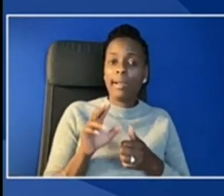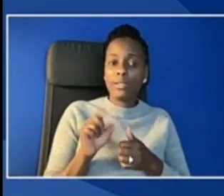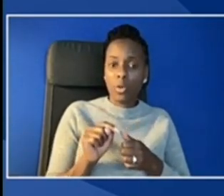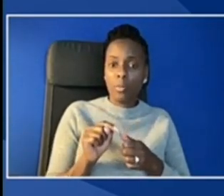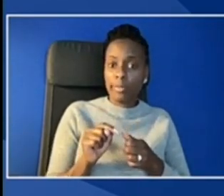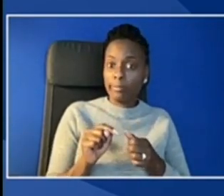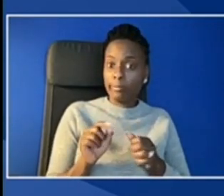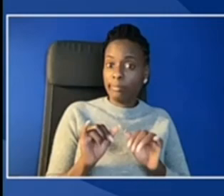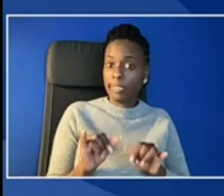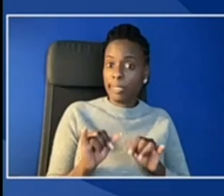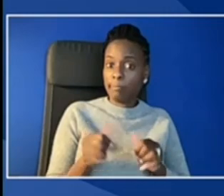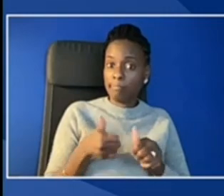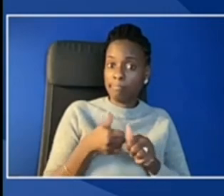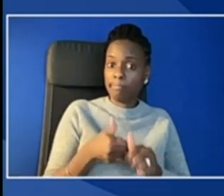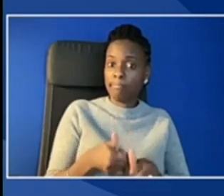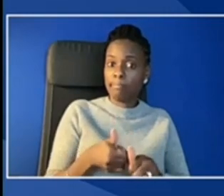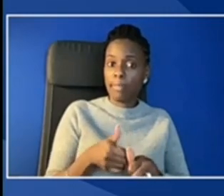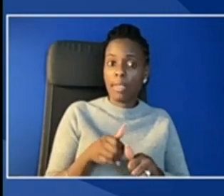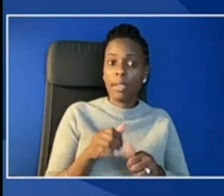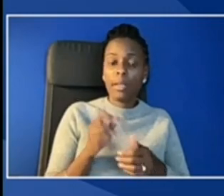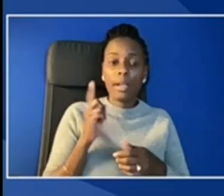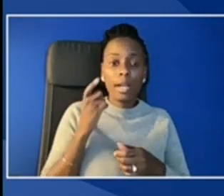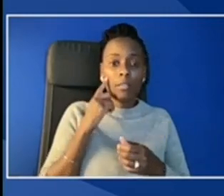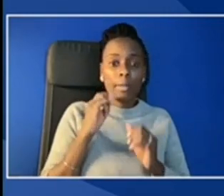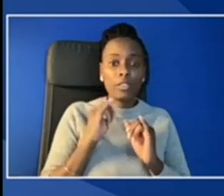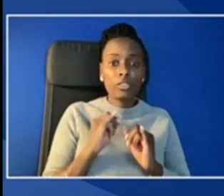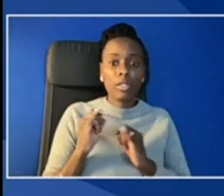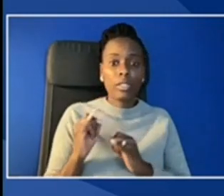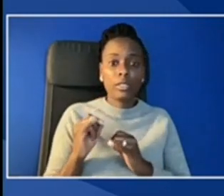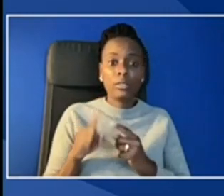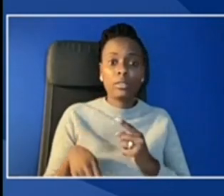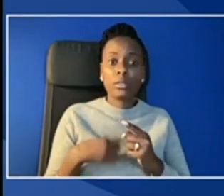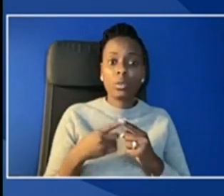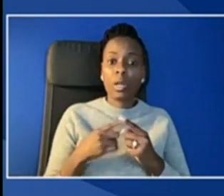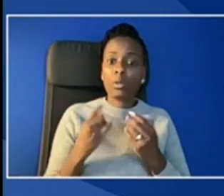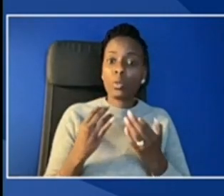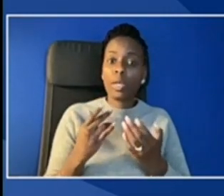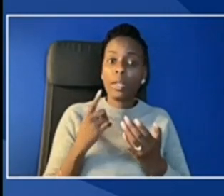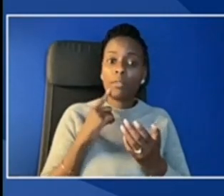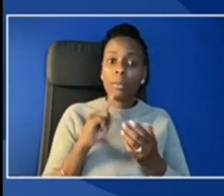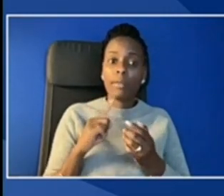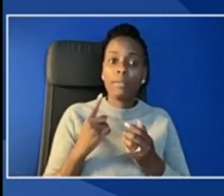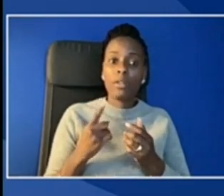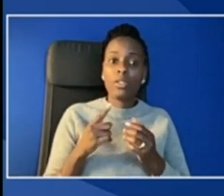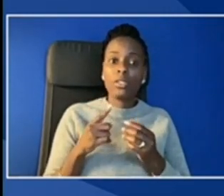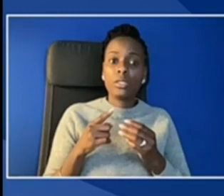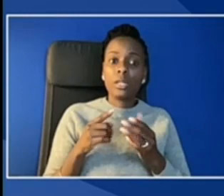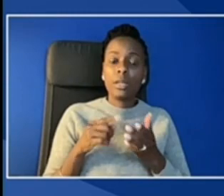Then, as I was expecting my first payment to resume, I received a notice that I had been placed on an administrative